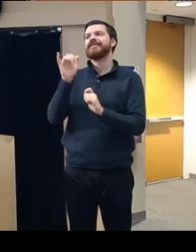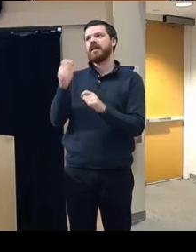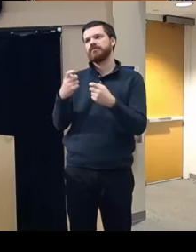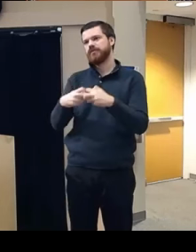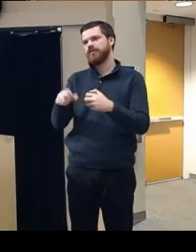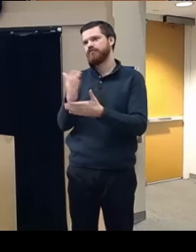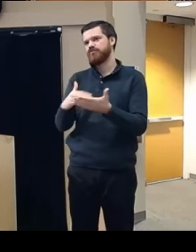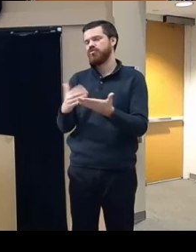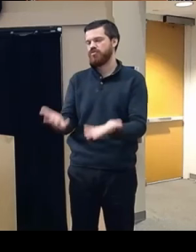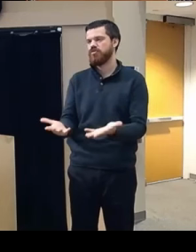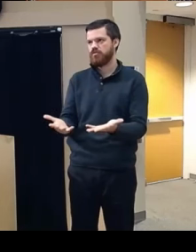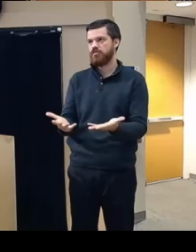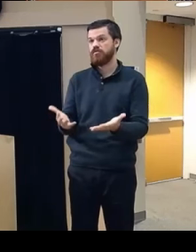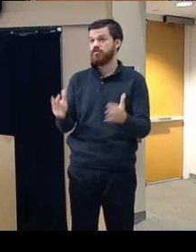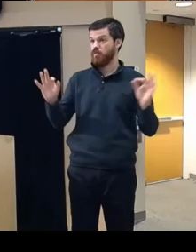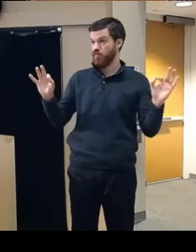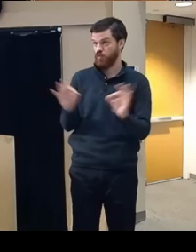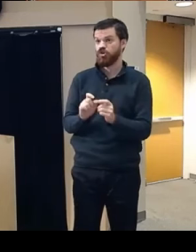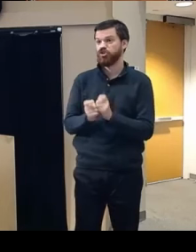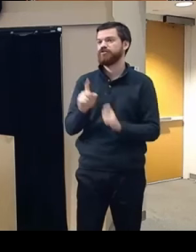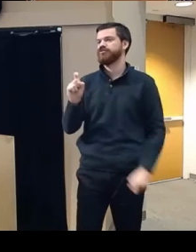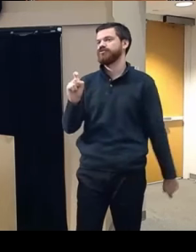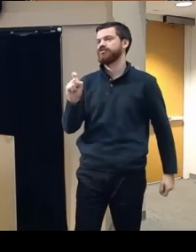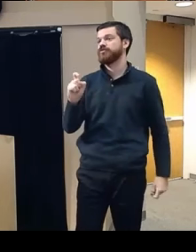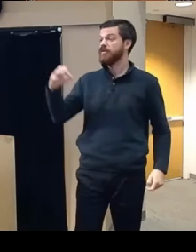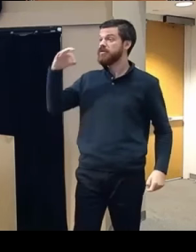figuring out if it's if it's worth the change given what given the advantages that will come